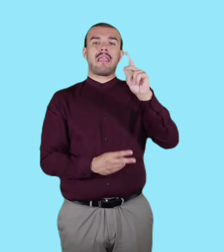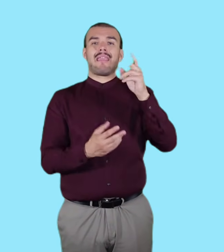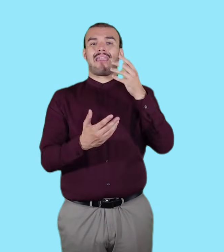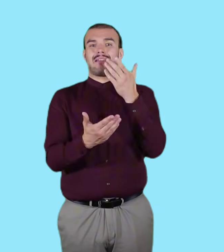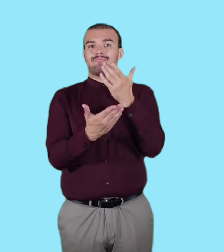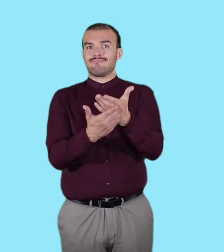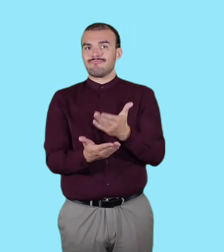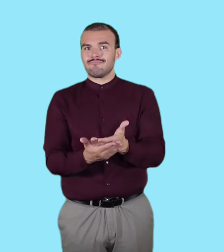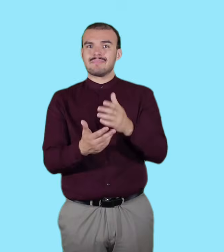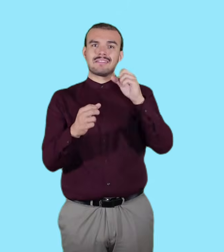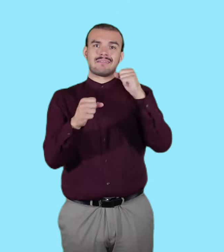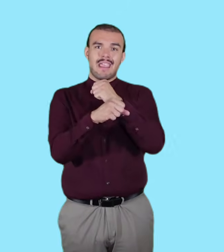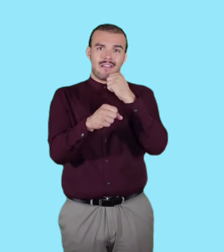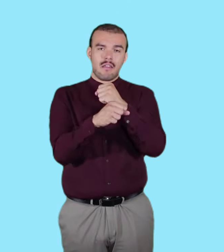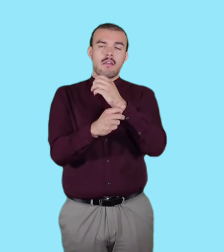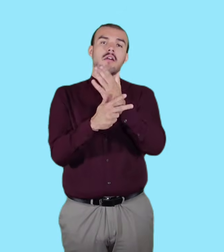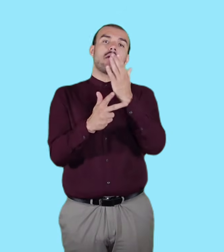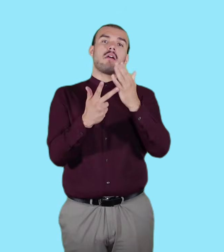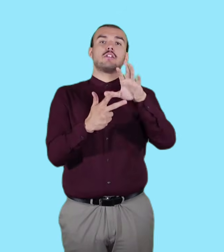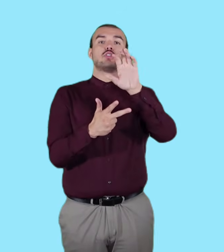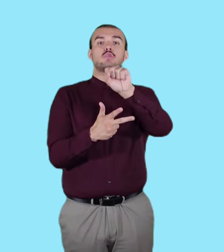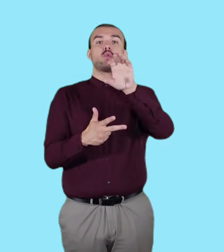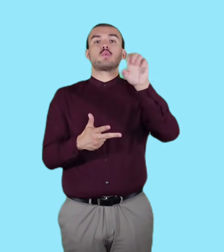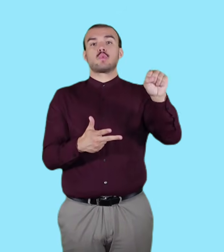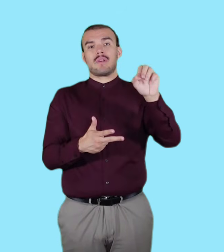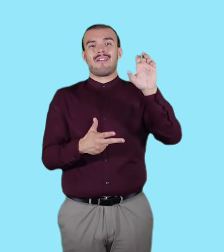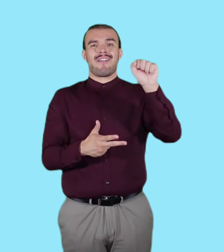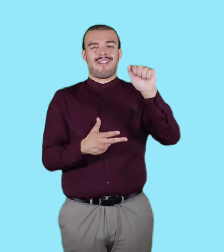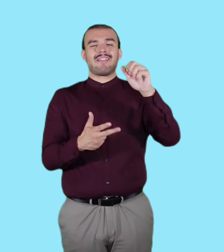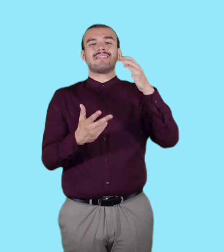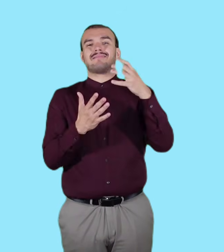Social Security Administration data, and more